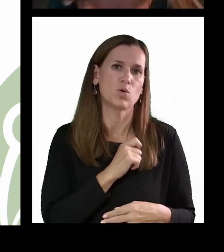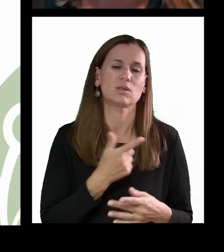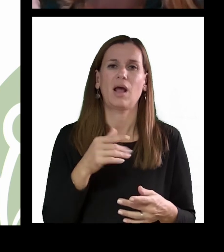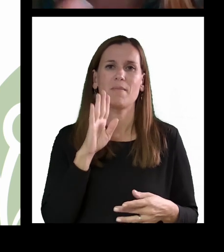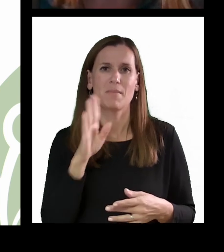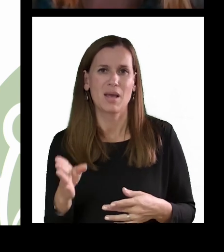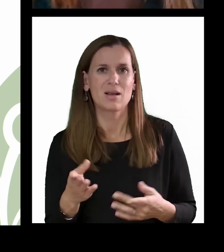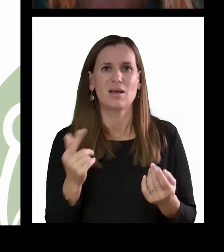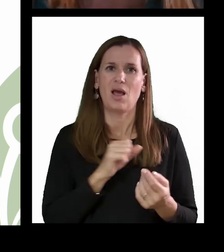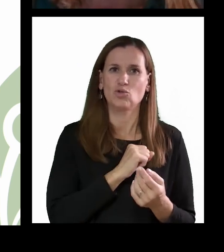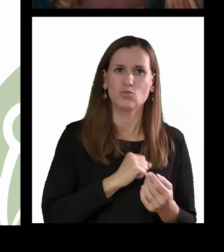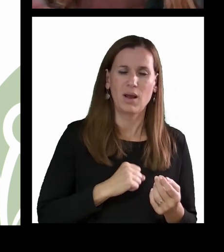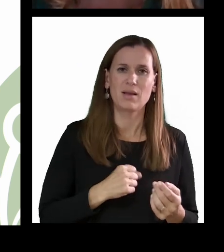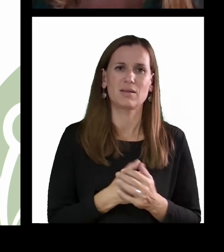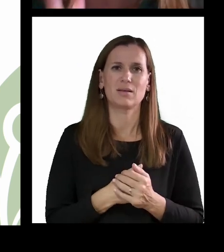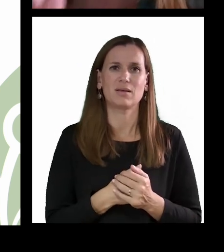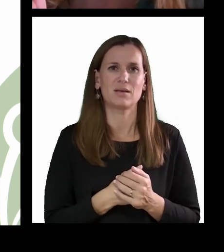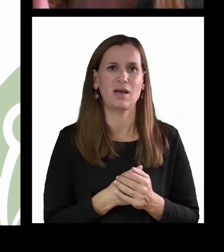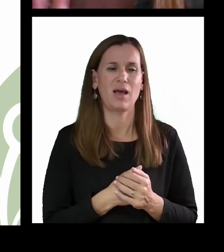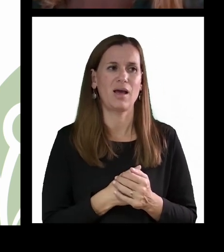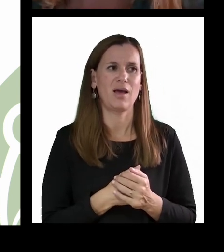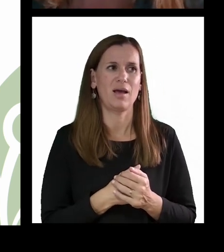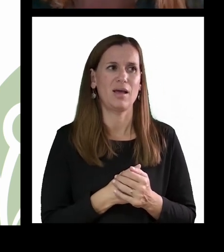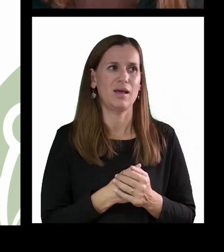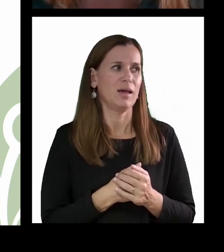or Spain. And about the pool of skilled trainers.